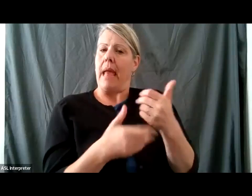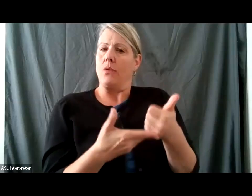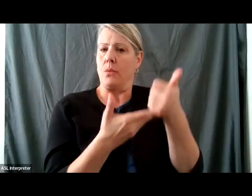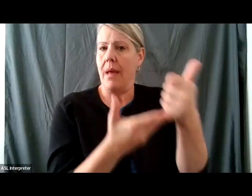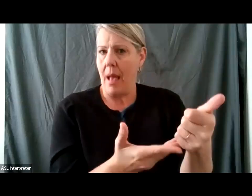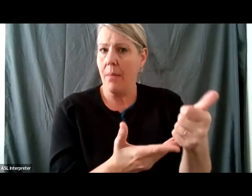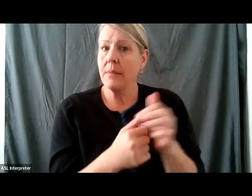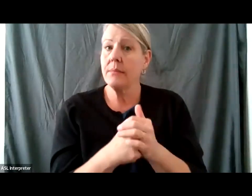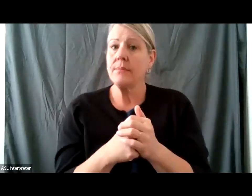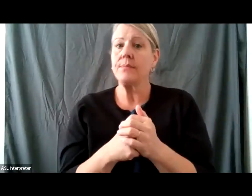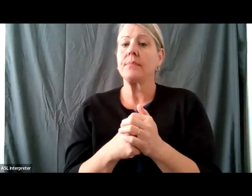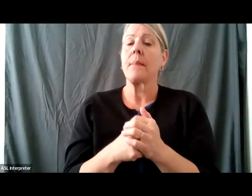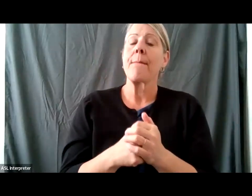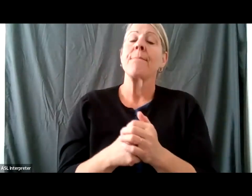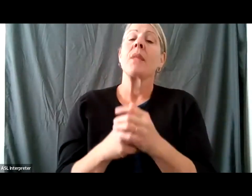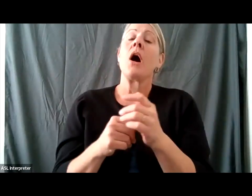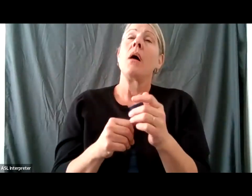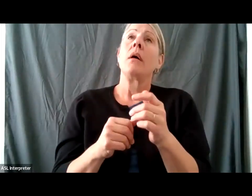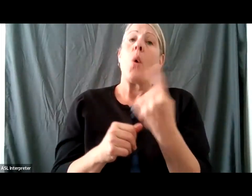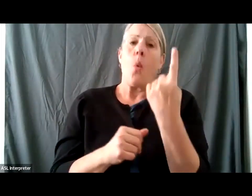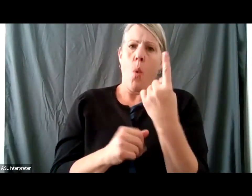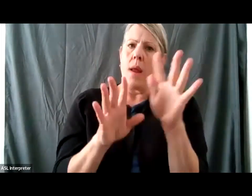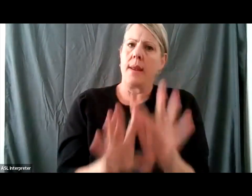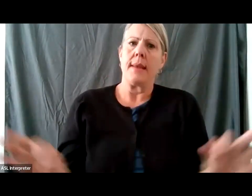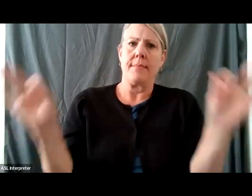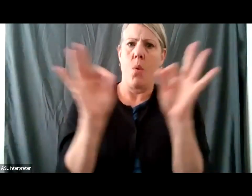And just one key takeaway that I want to mention as well.